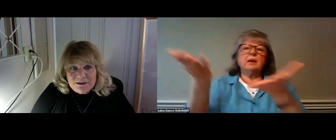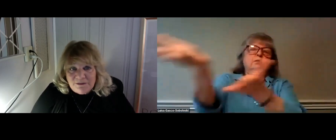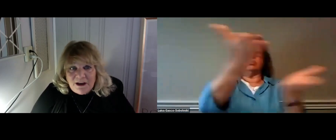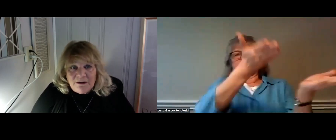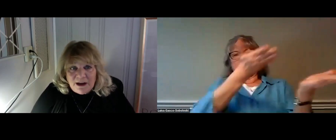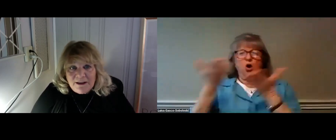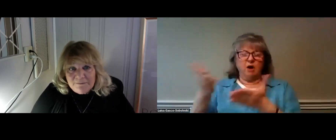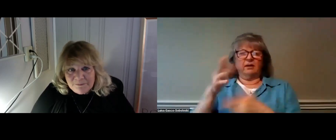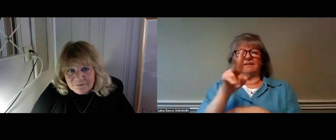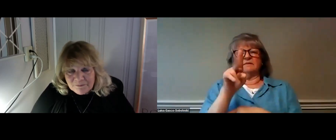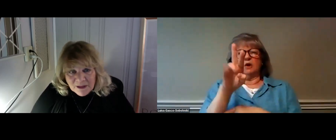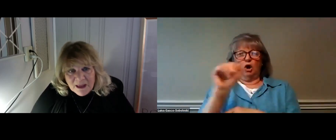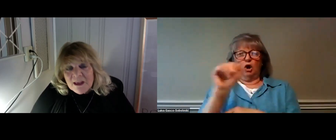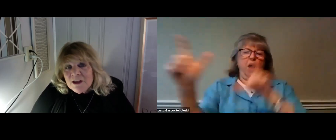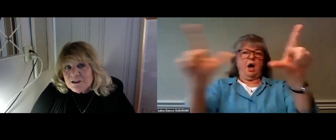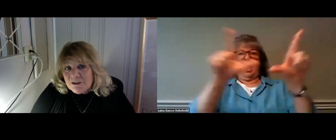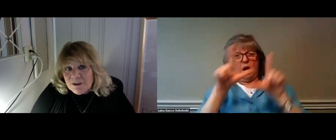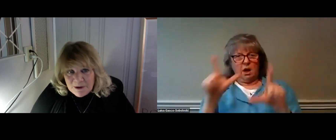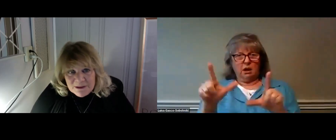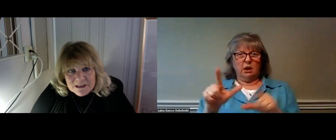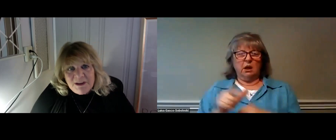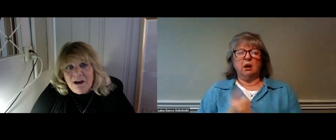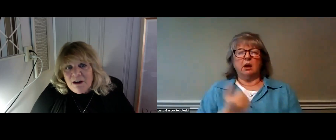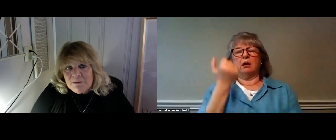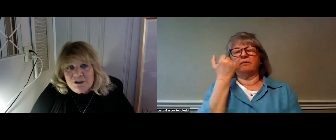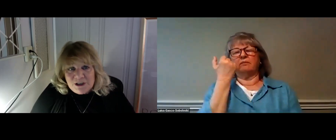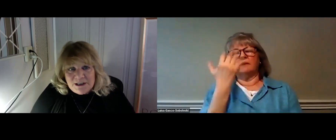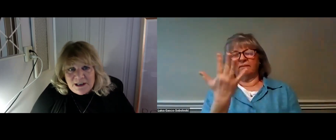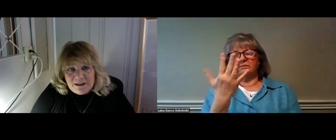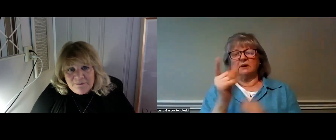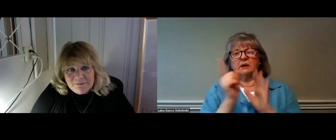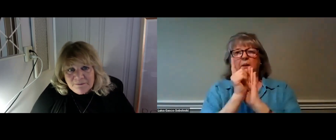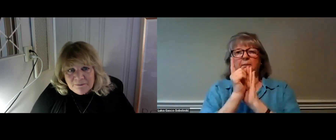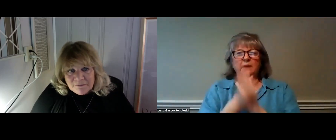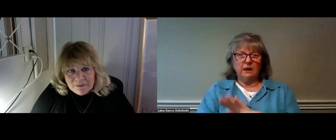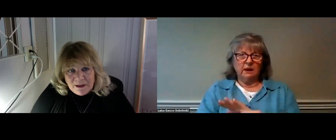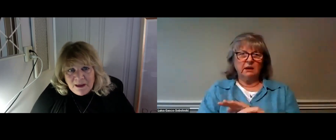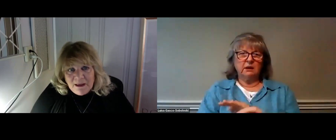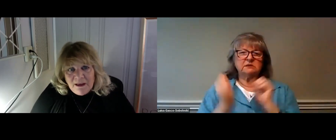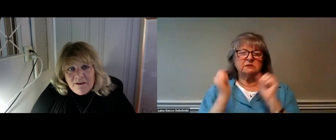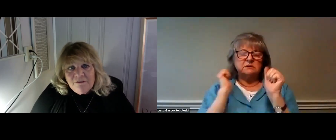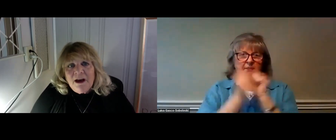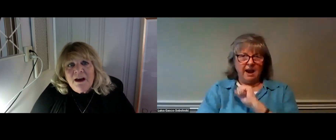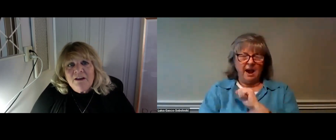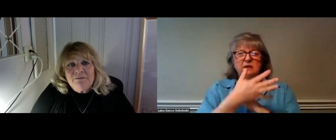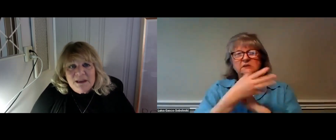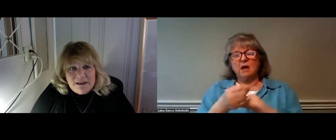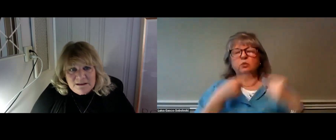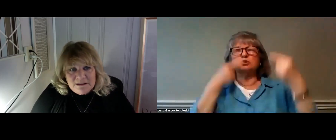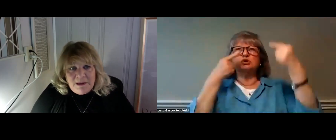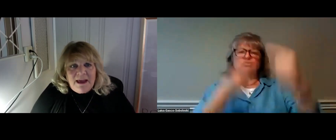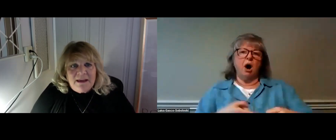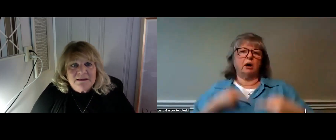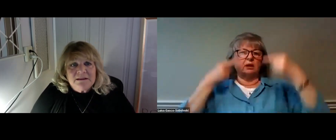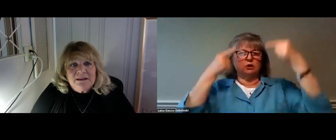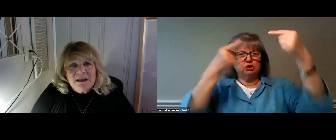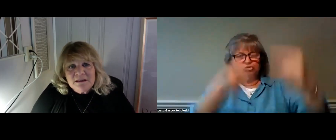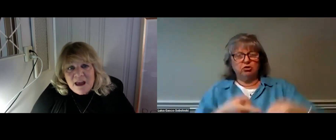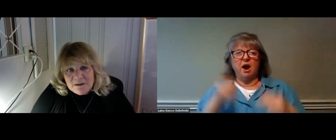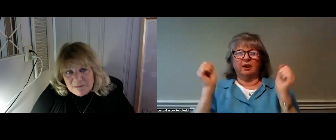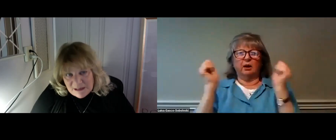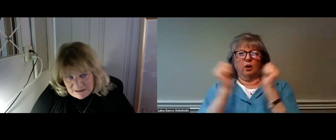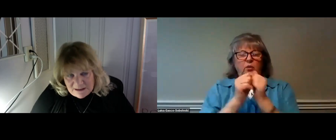VRI so they'd bring this VRI machine in, Five minutes passed, then ten minutes.